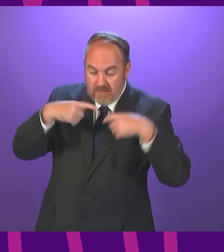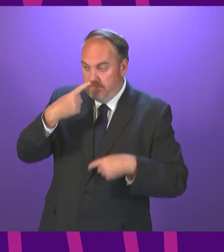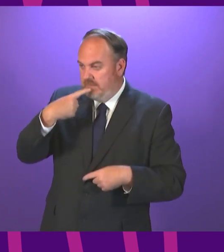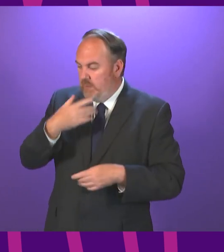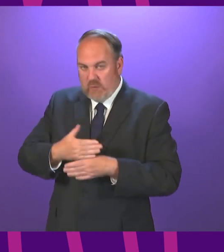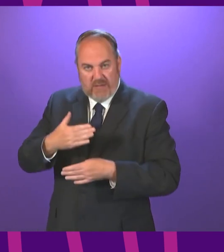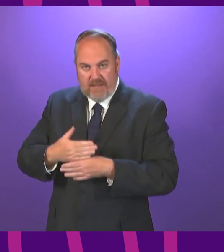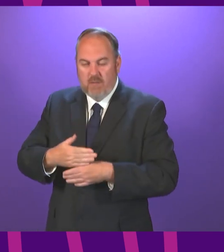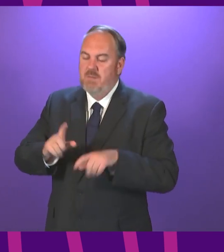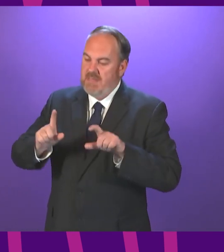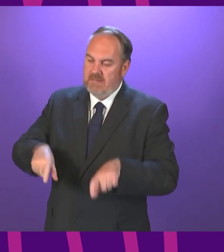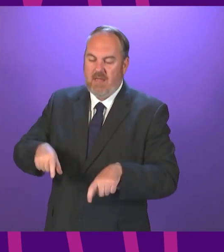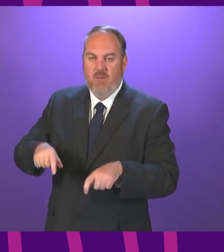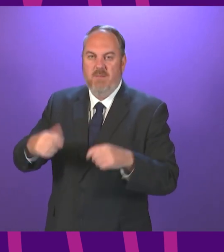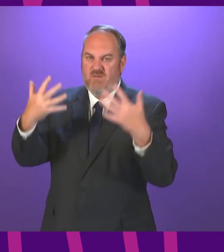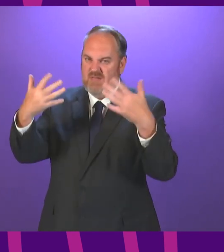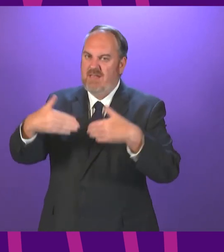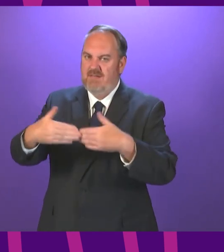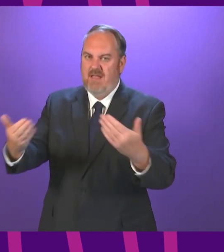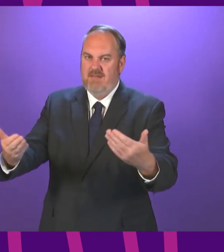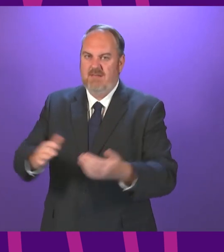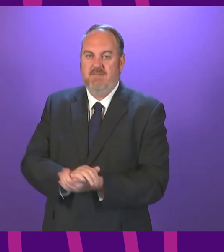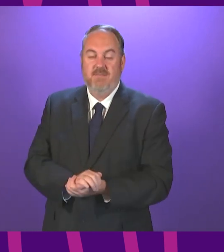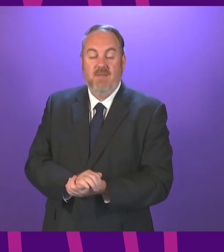The decisions that I am setting out today show that despite the impact of the delta variant,